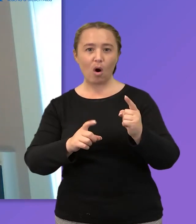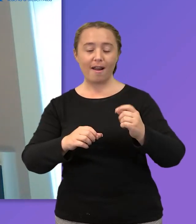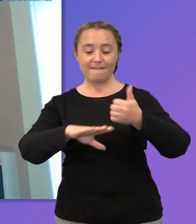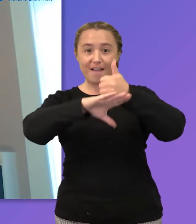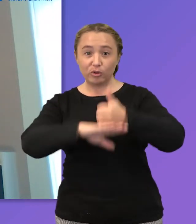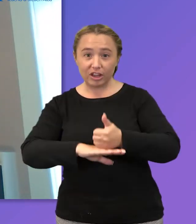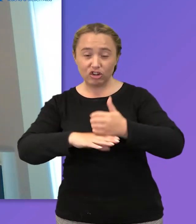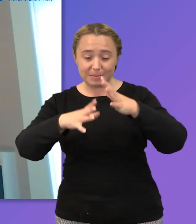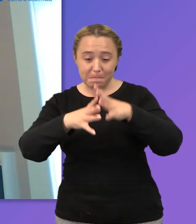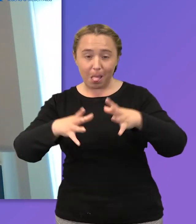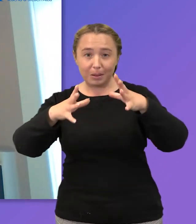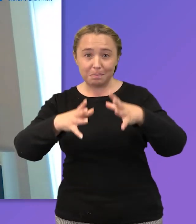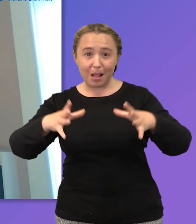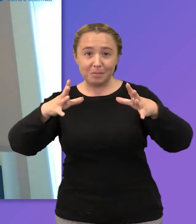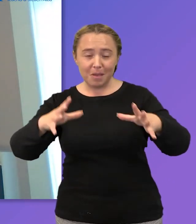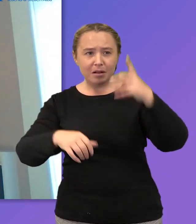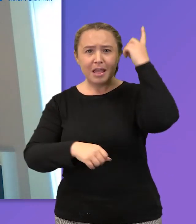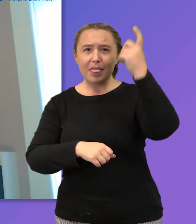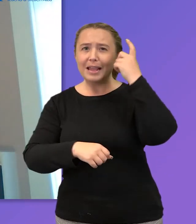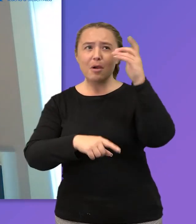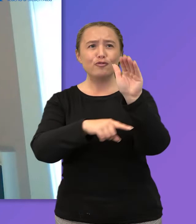Scotland to build on the foundations made and consider what kind